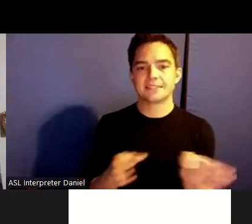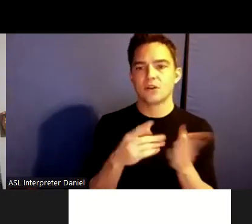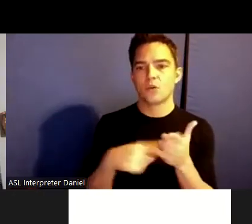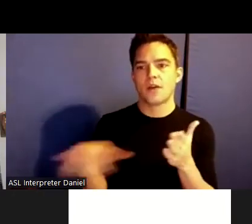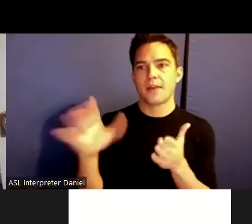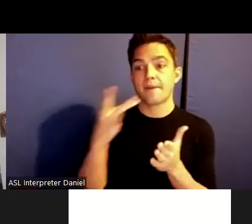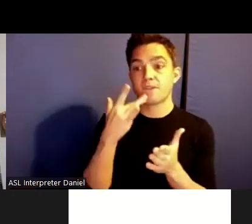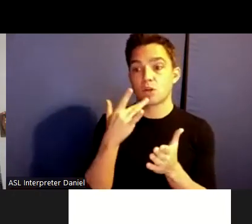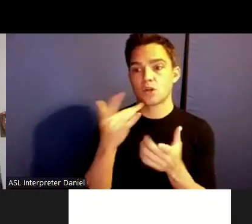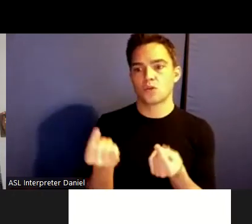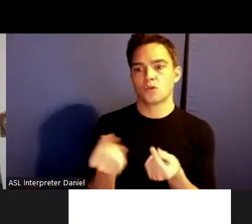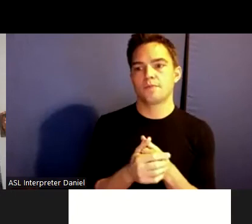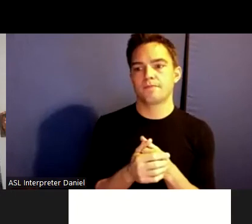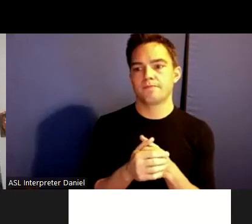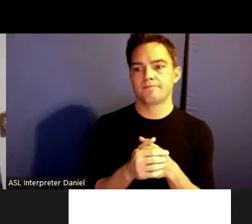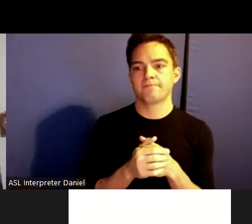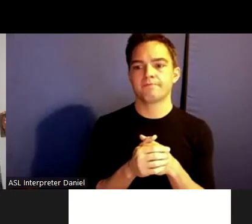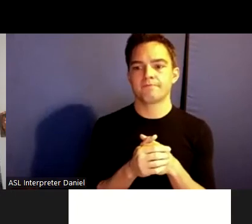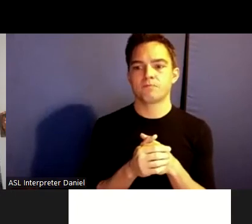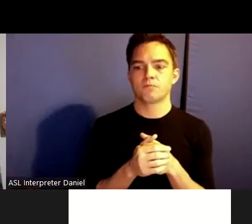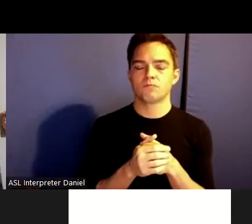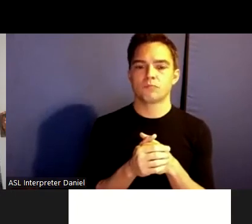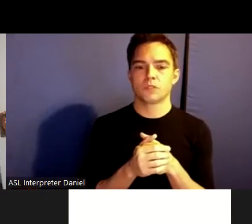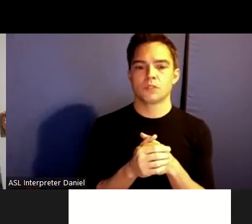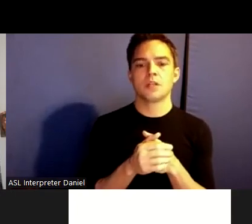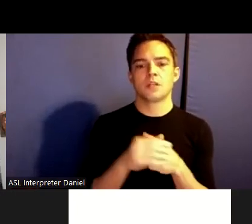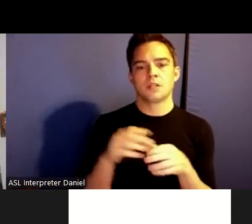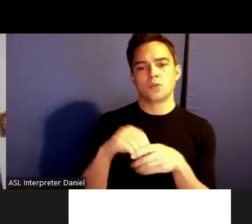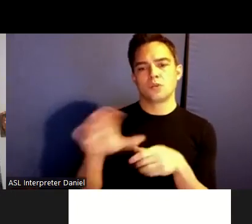to do as they age, and make sure that we're asking the right